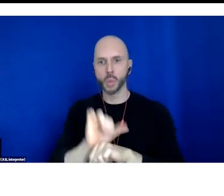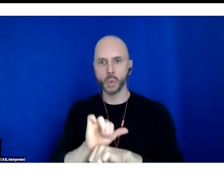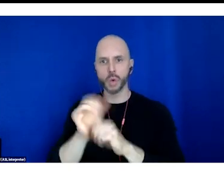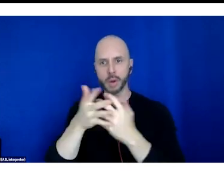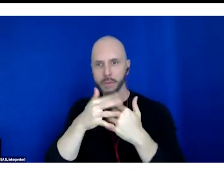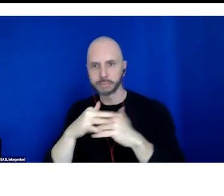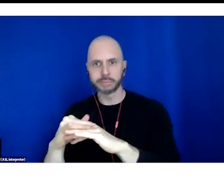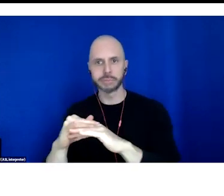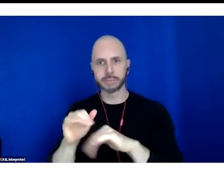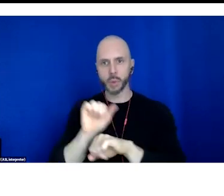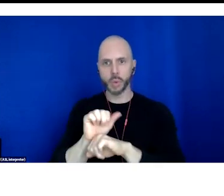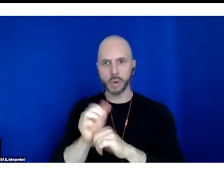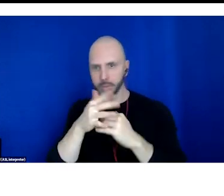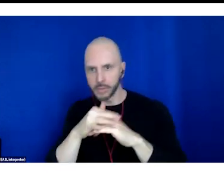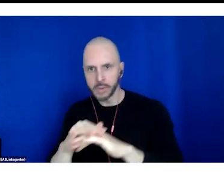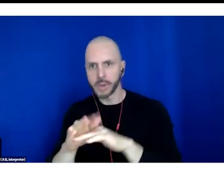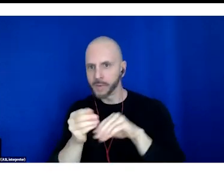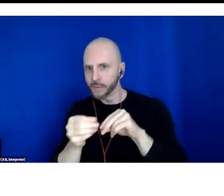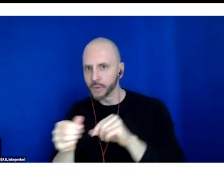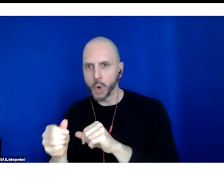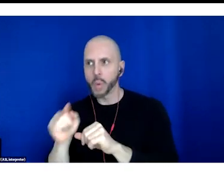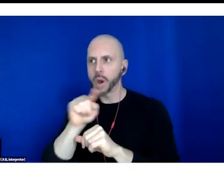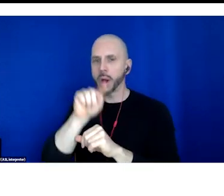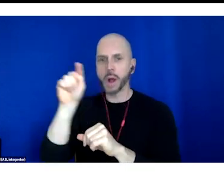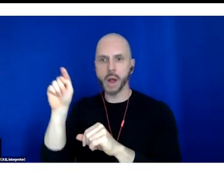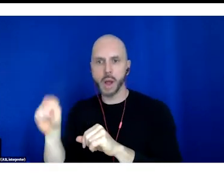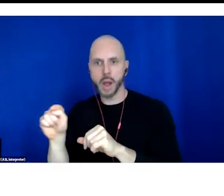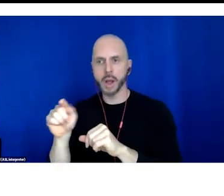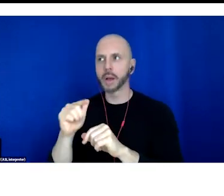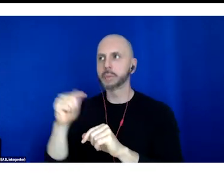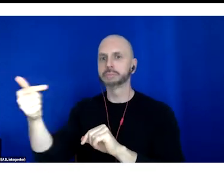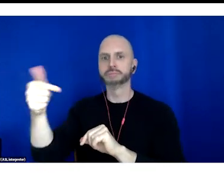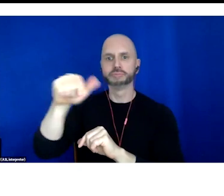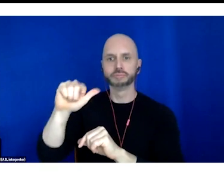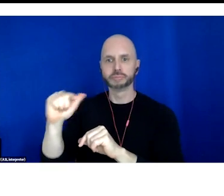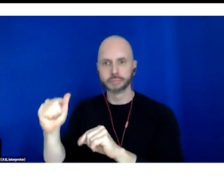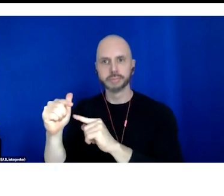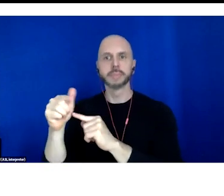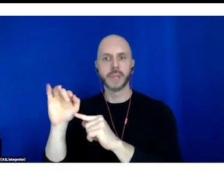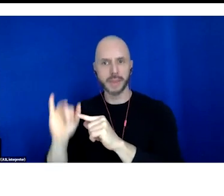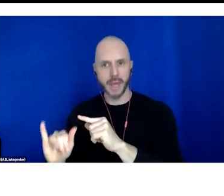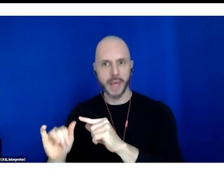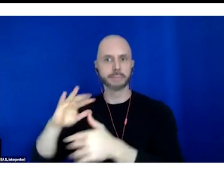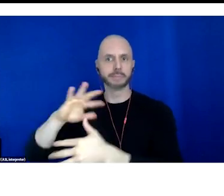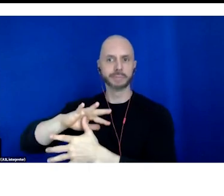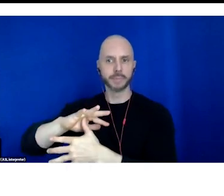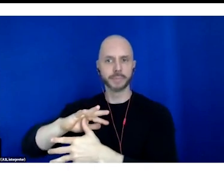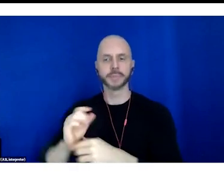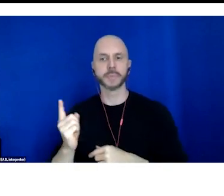all else. This has led to us building innovative solutions that advocate using modern publishing